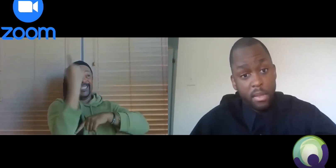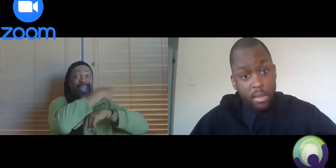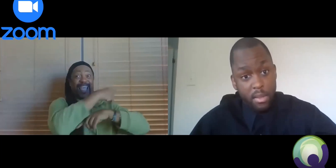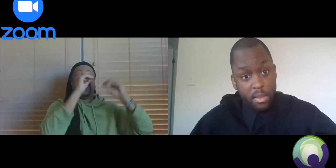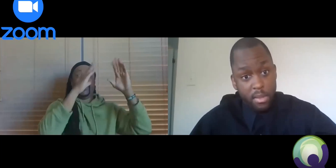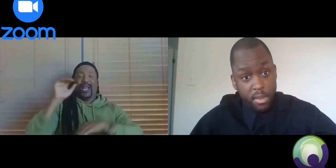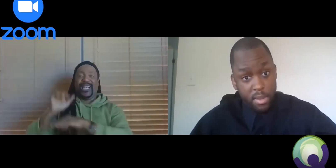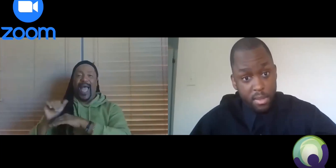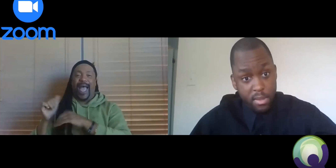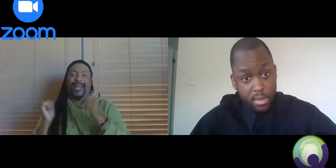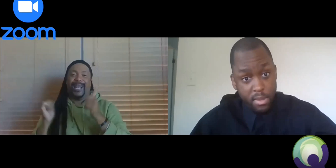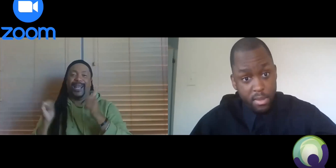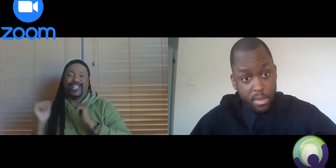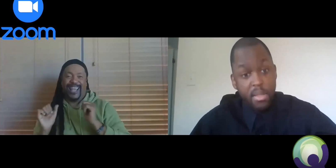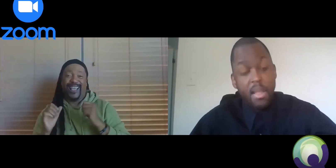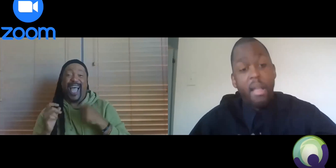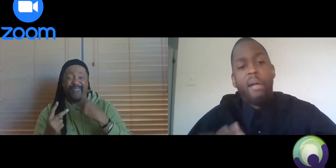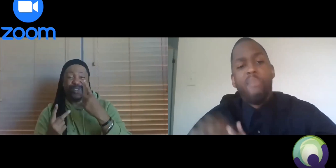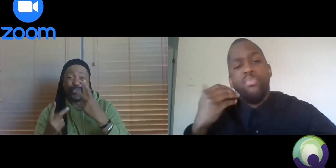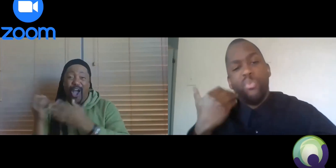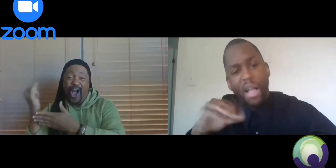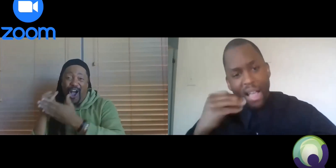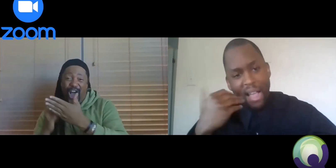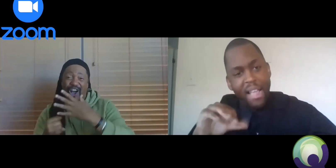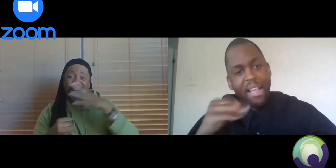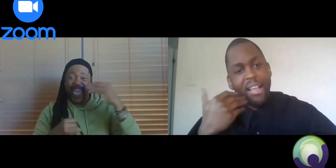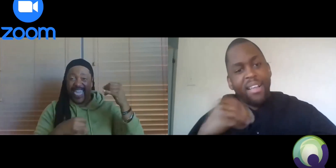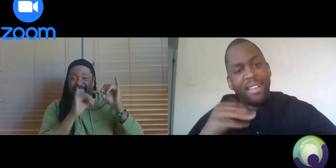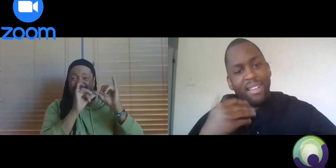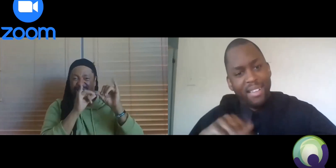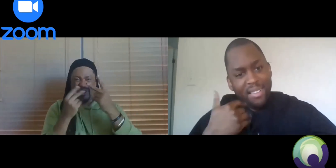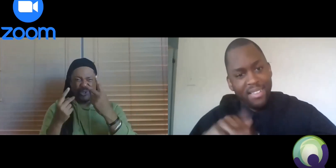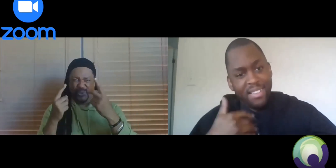During the day I was teaching different subjects and at night I was doing the performances.